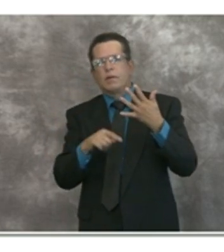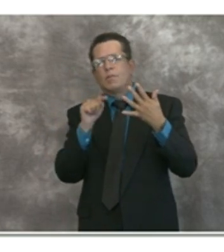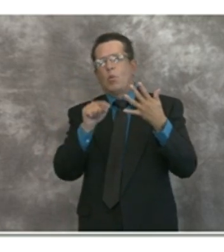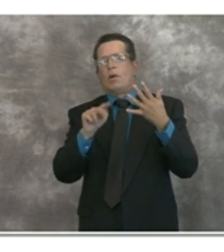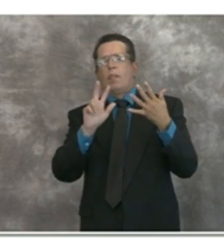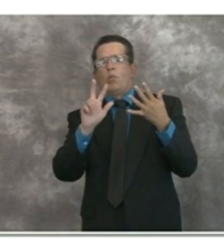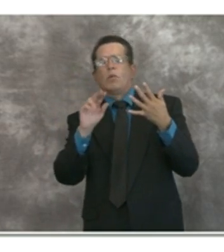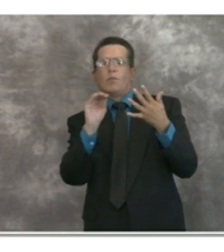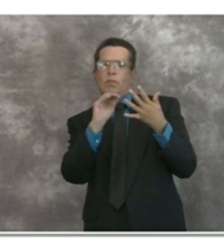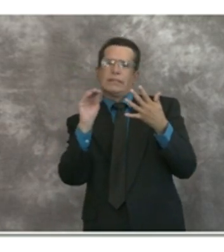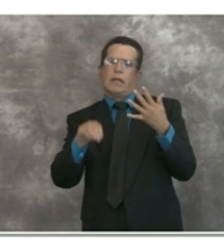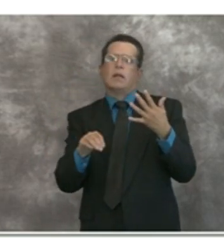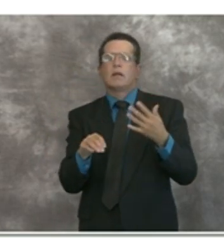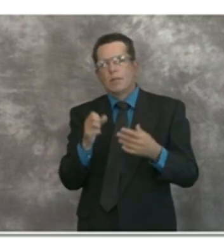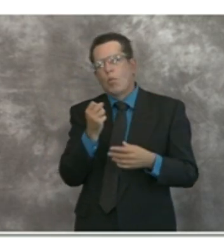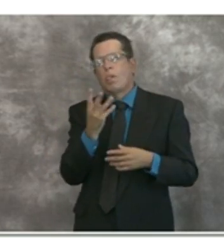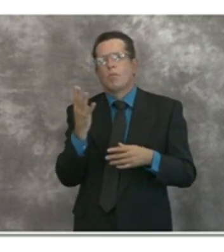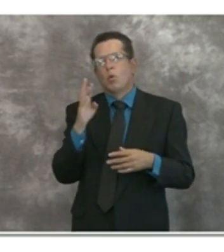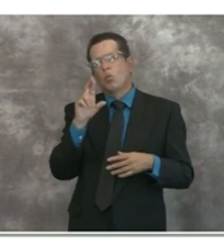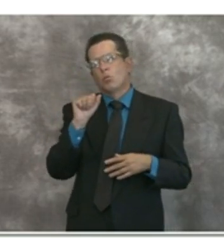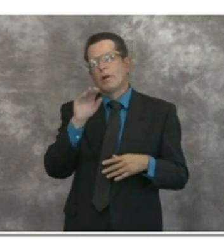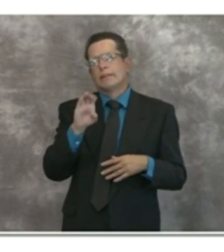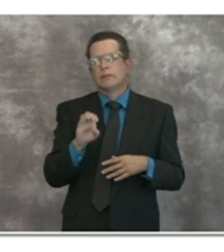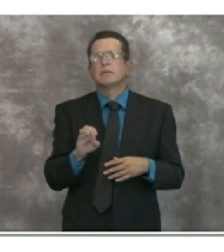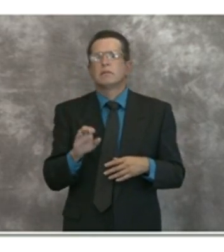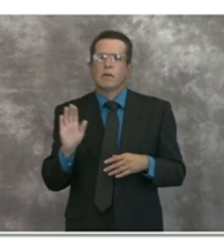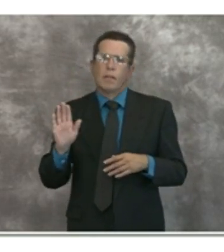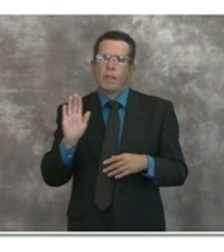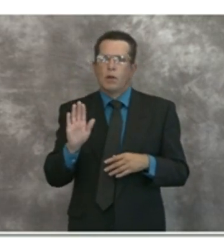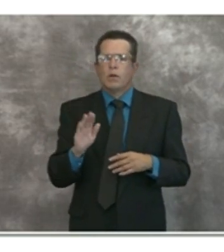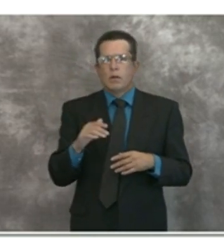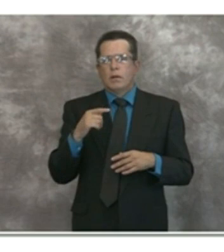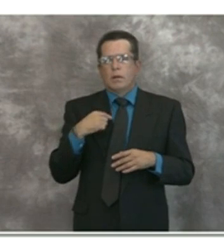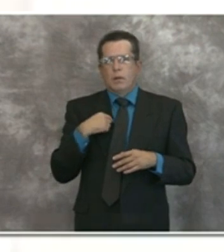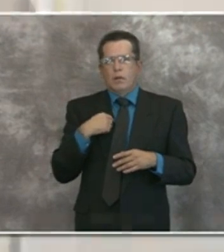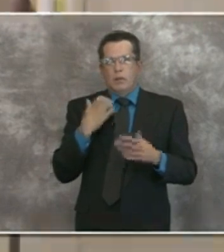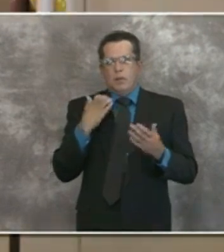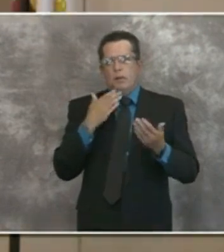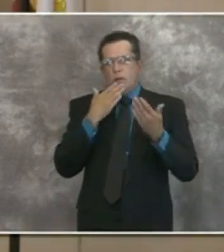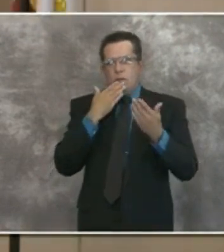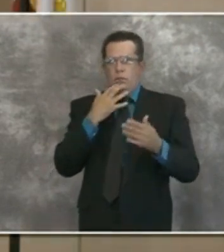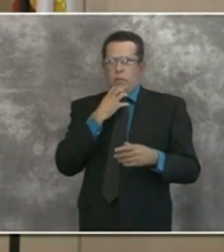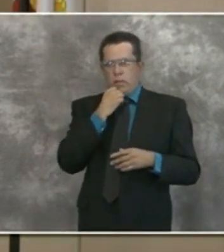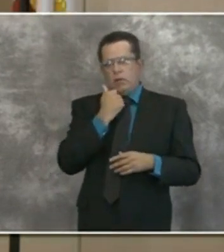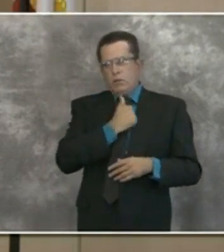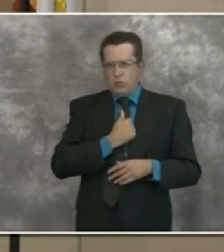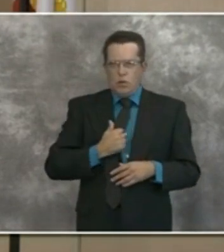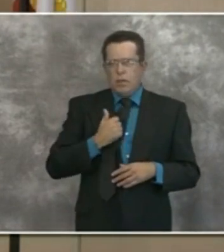OF PACIFIC ISLANDER. 1.3%. IS AMERICAN INDIAN AND ONE. 0.3%